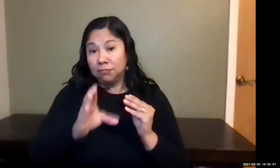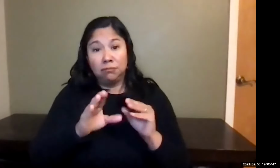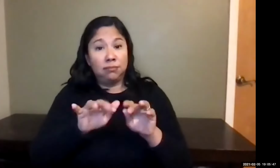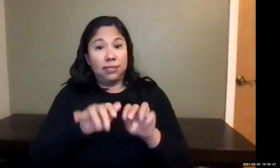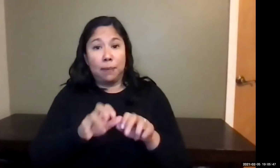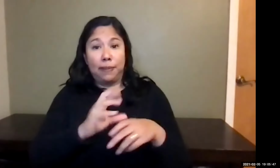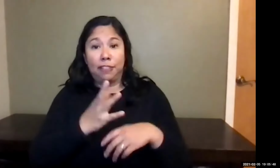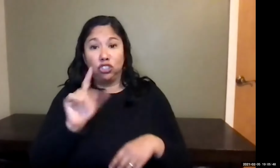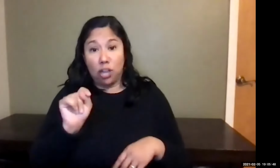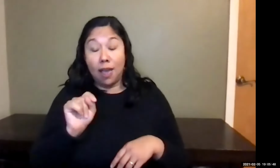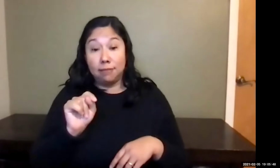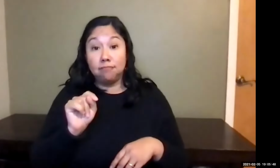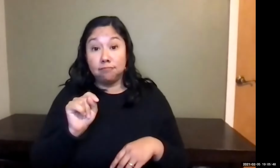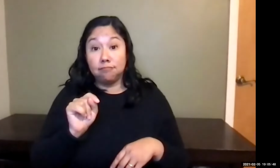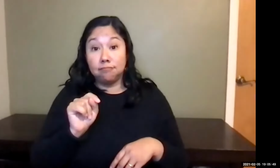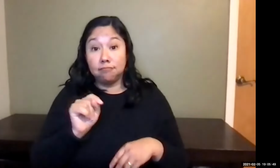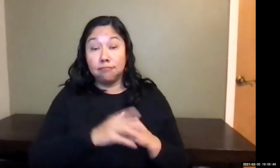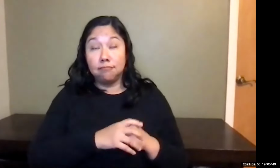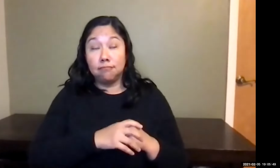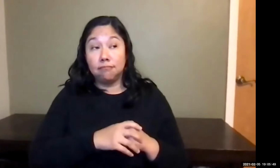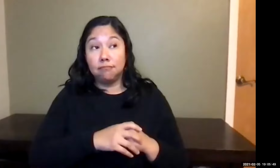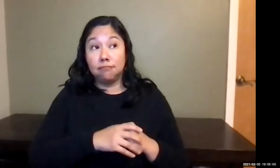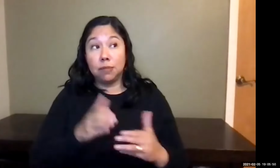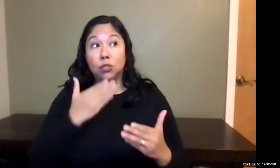So thank you so much.